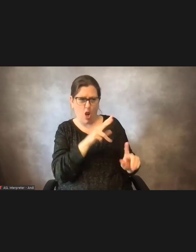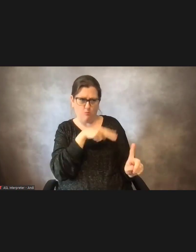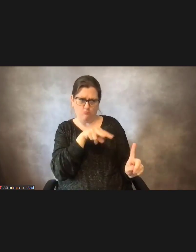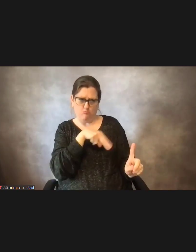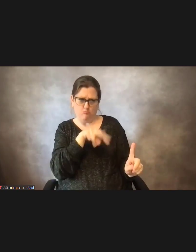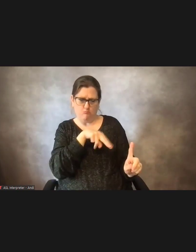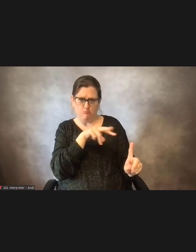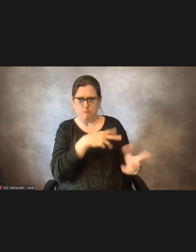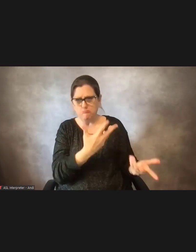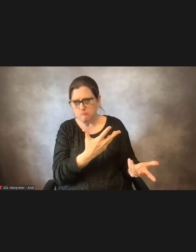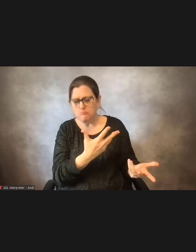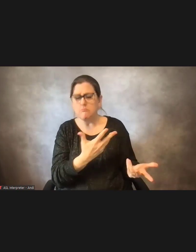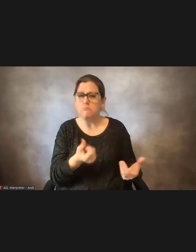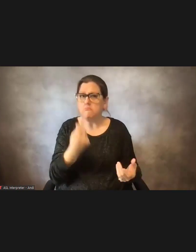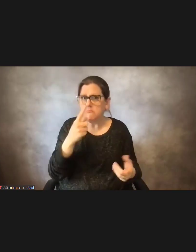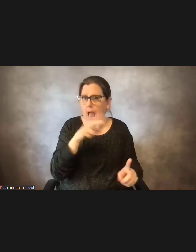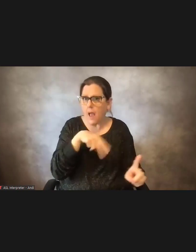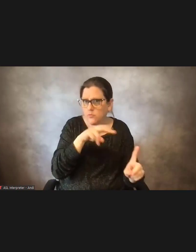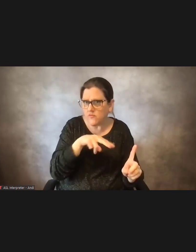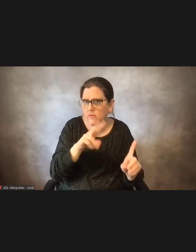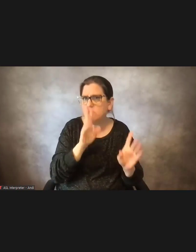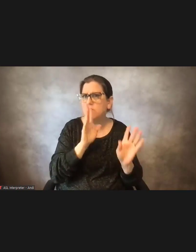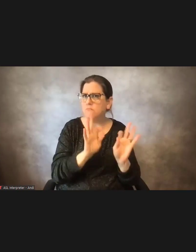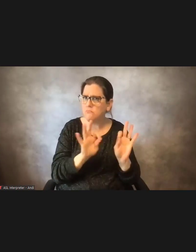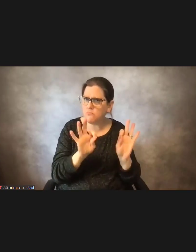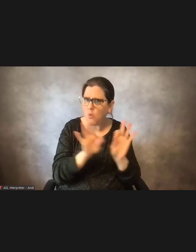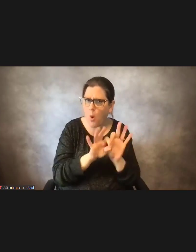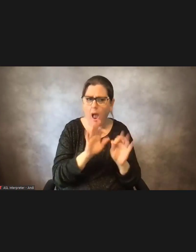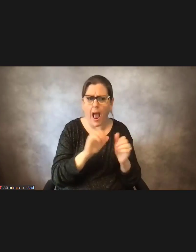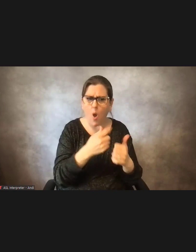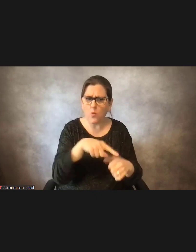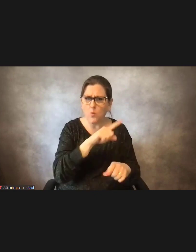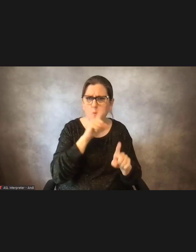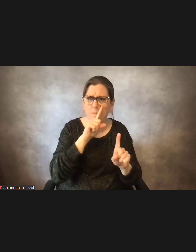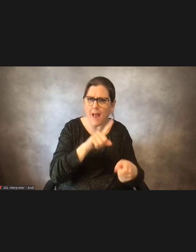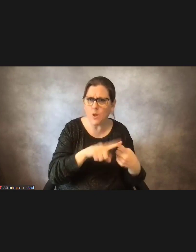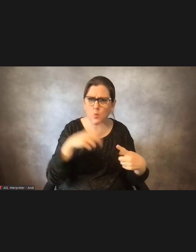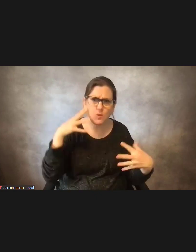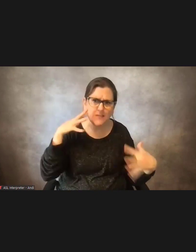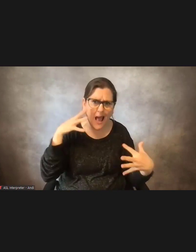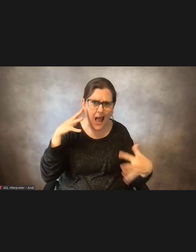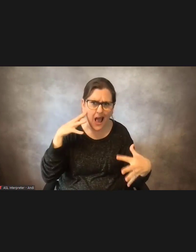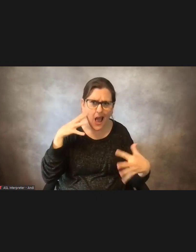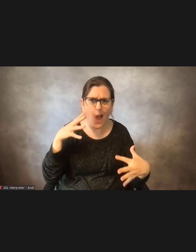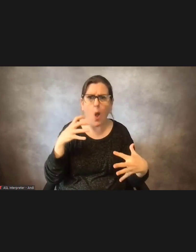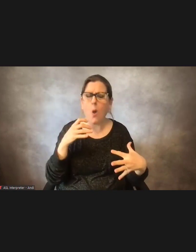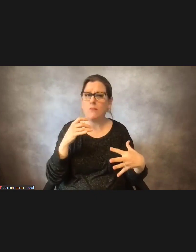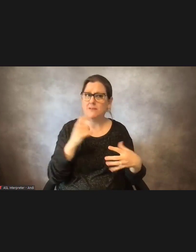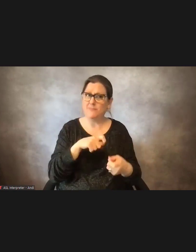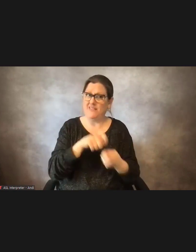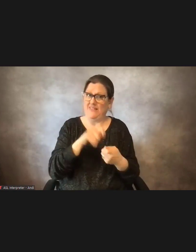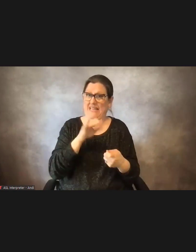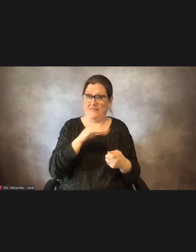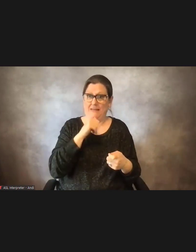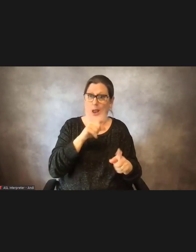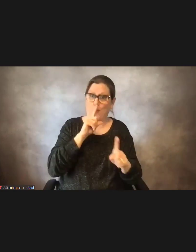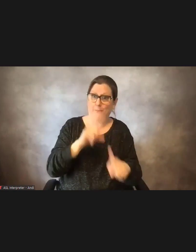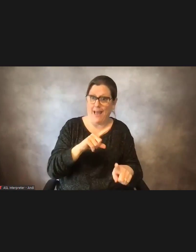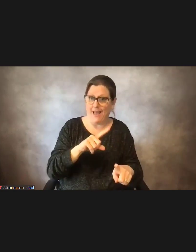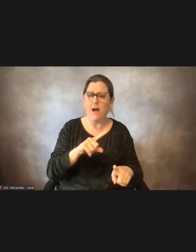Now, don't get me wrong, observations of a child's response to sound, especially a lack of response can be helpful, and we